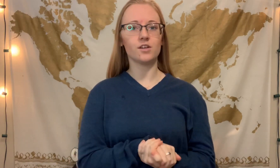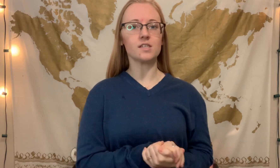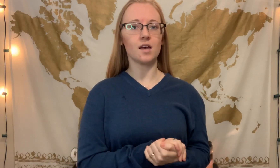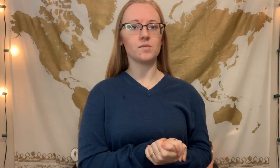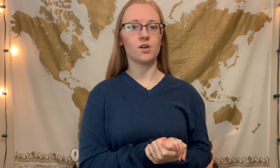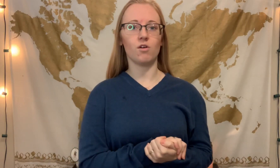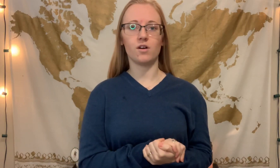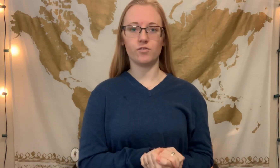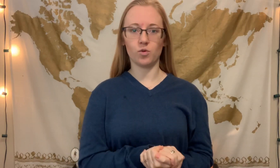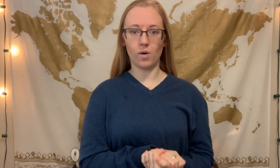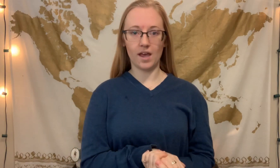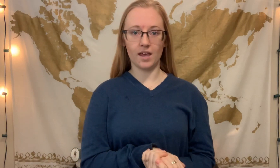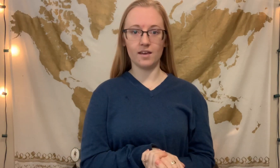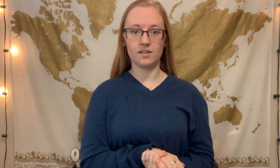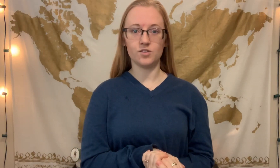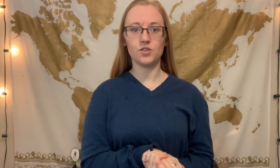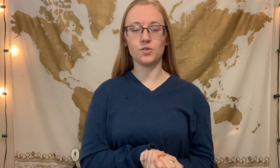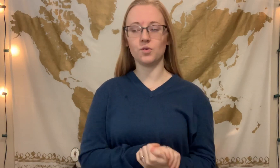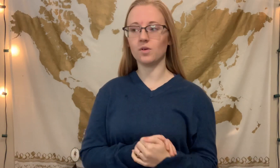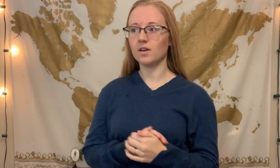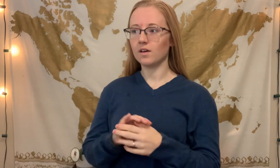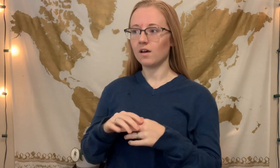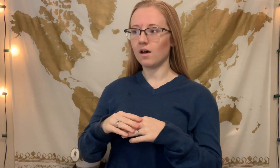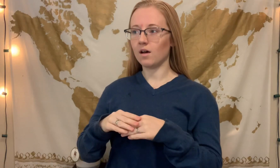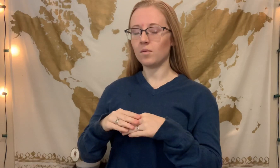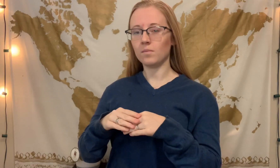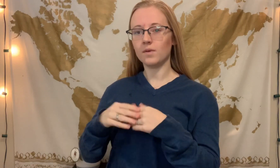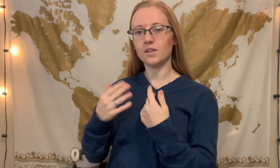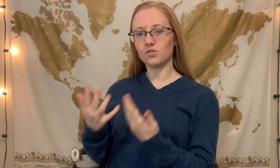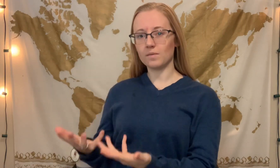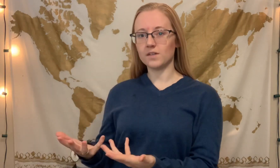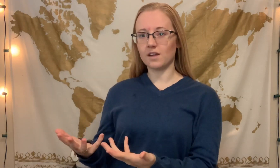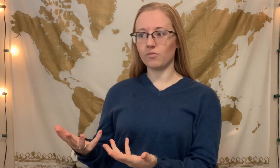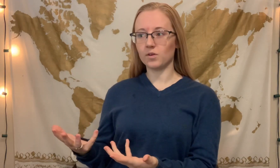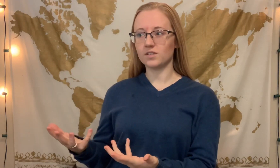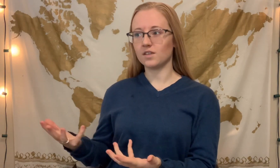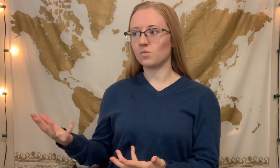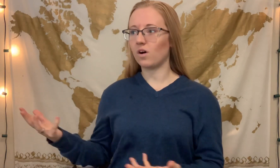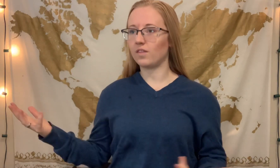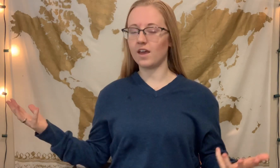good time to go out of your way to interrupt a Deaf person while they